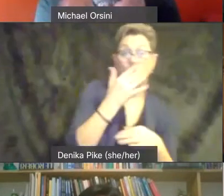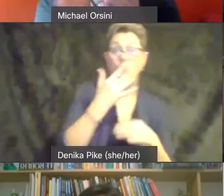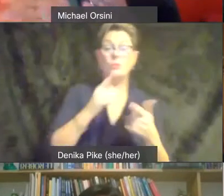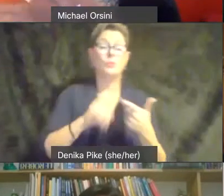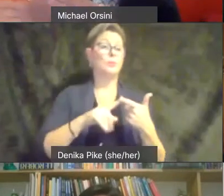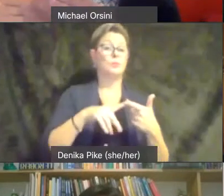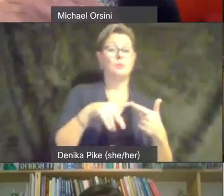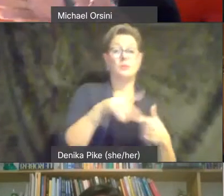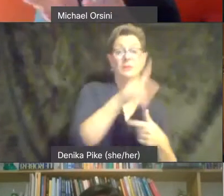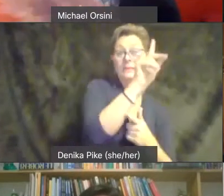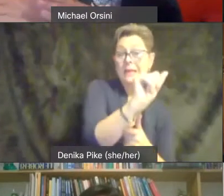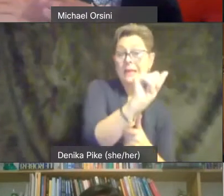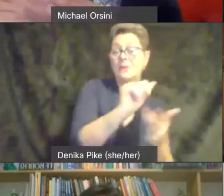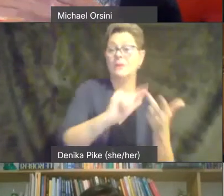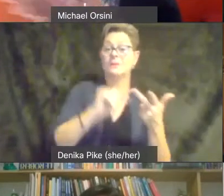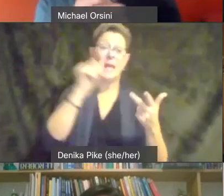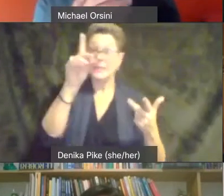Disabled non. Disabled are able bodied lines.